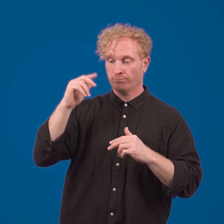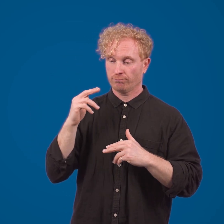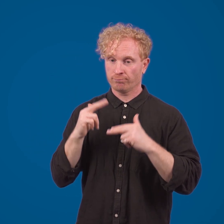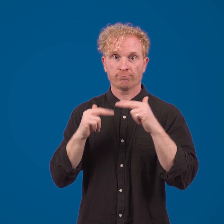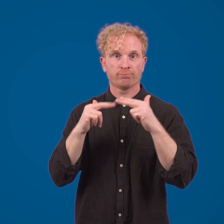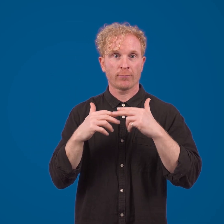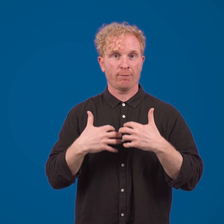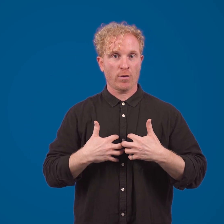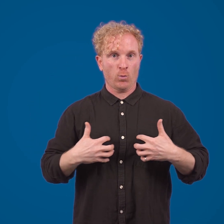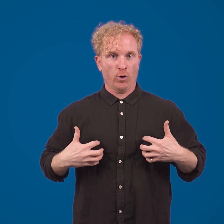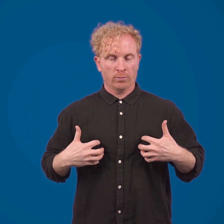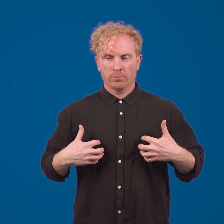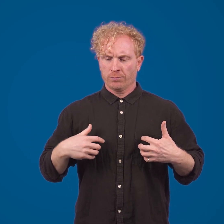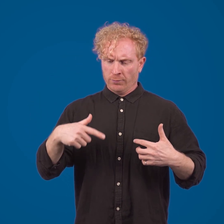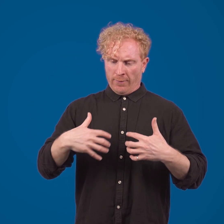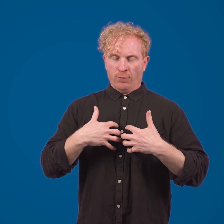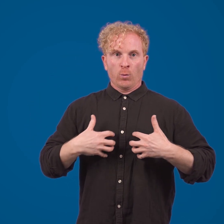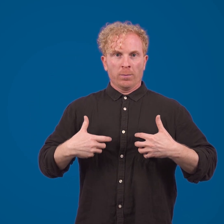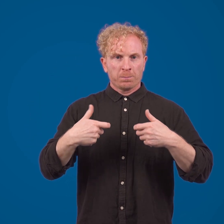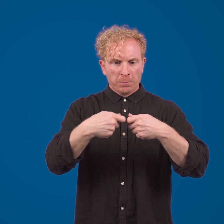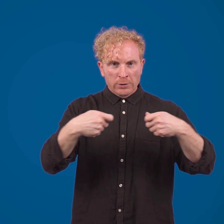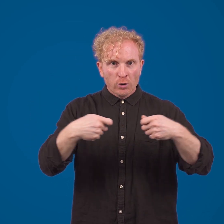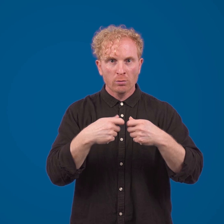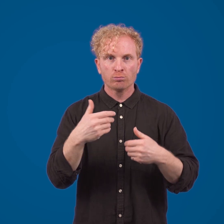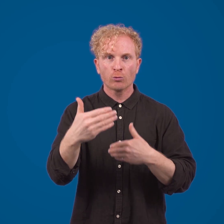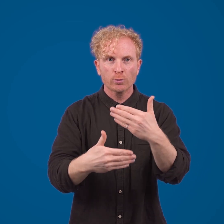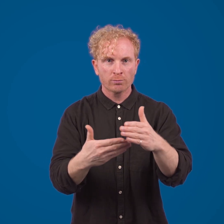are developing a framework for measuring progress